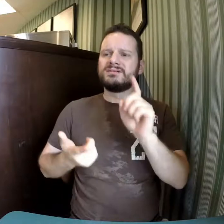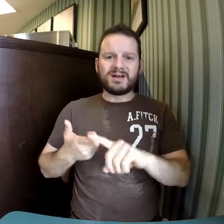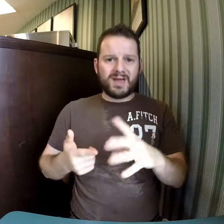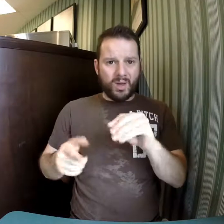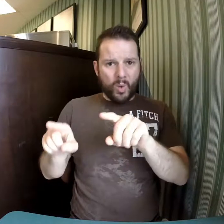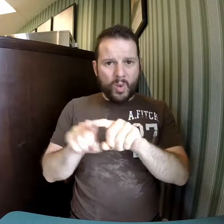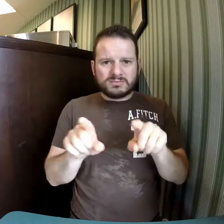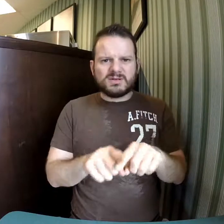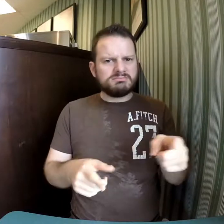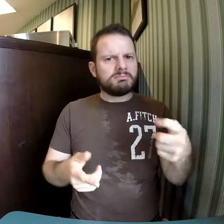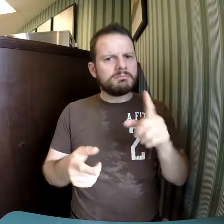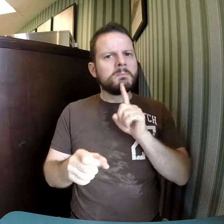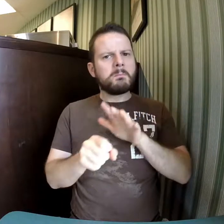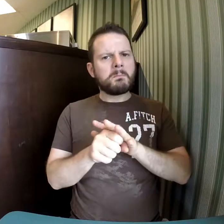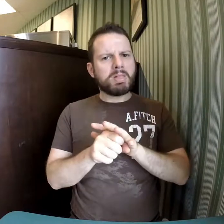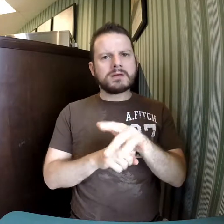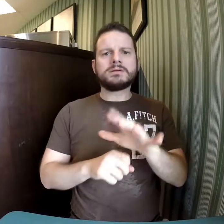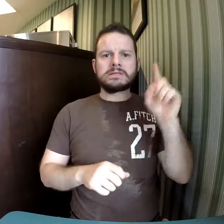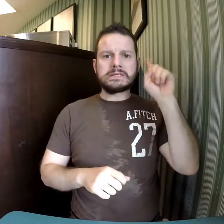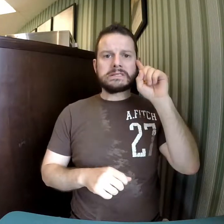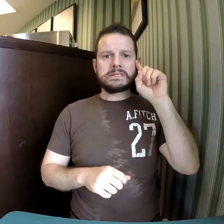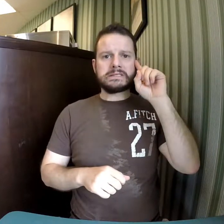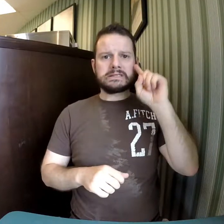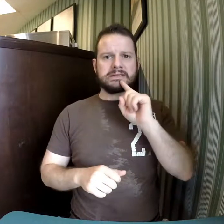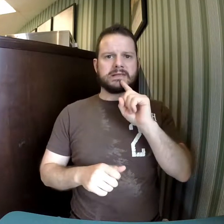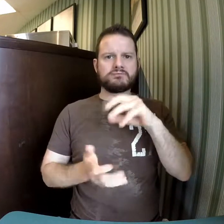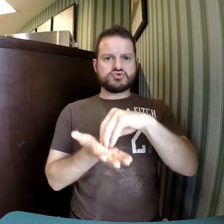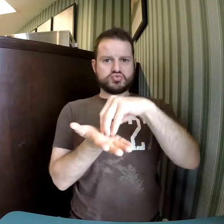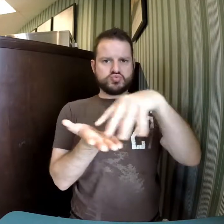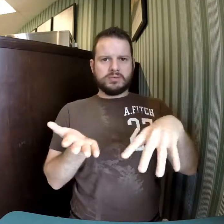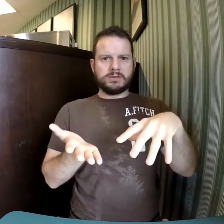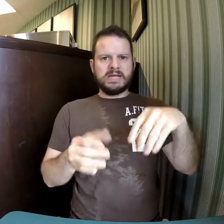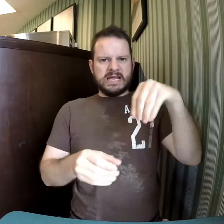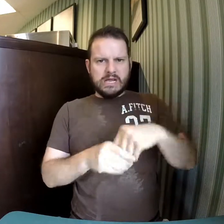Also, there are plenty deaf students who lives in Newfoundland,